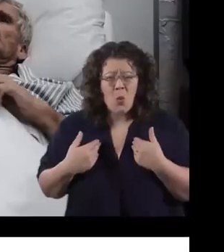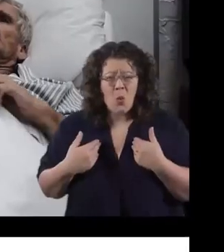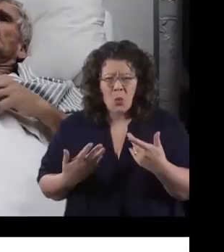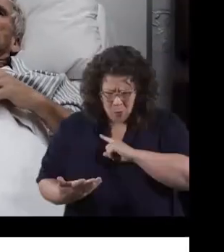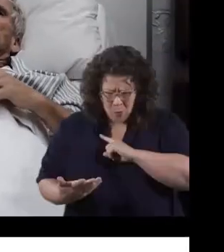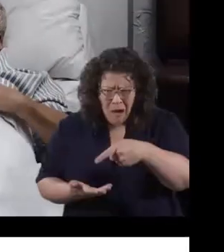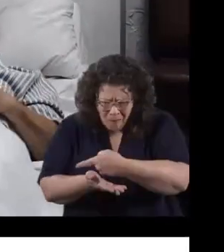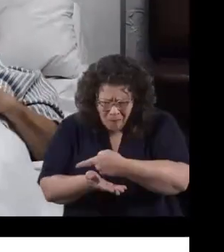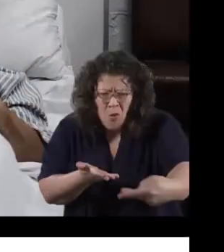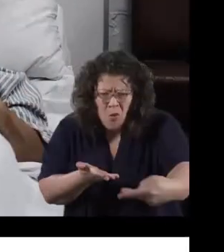I know, retired.